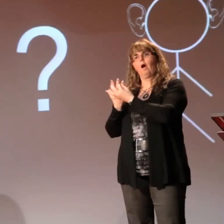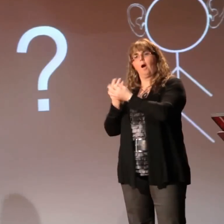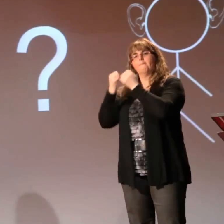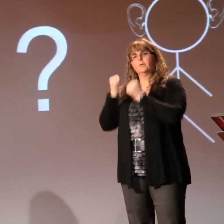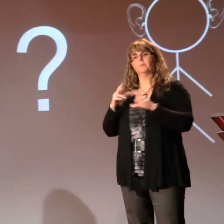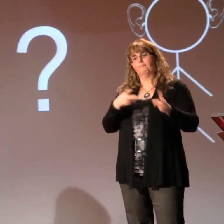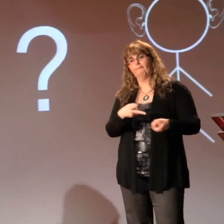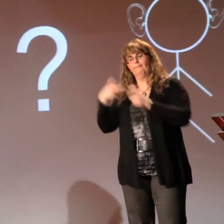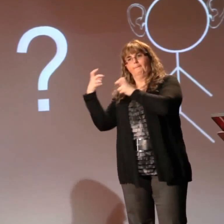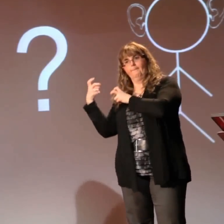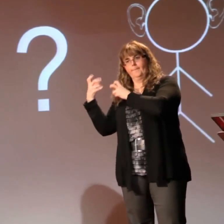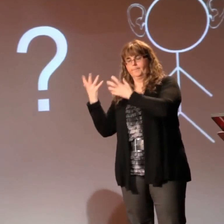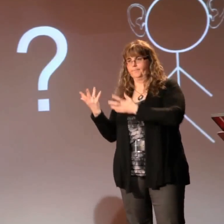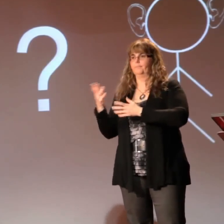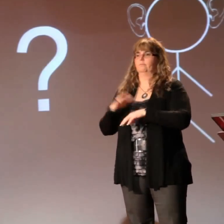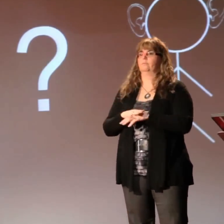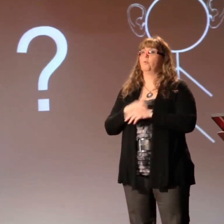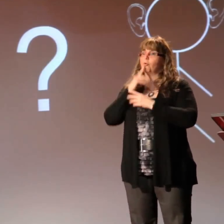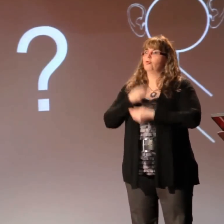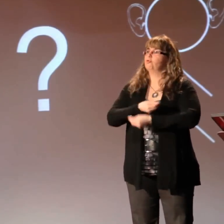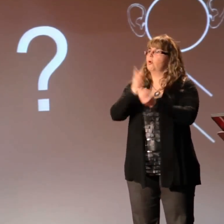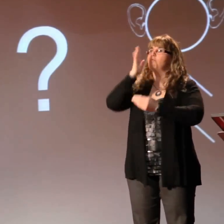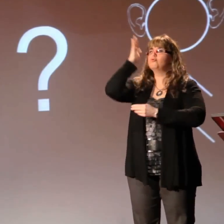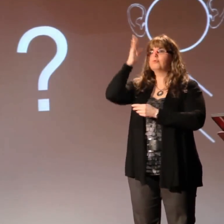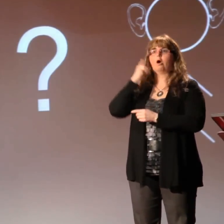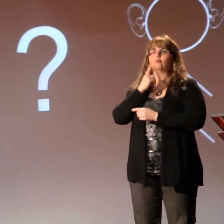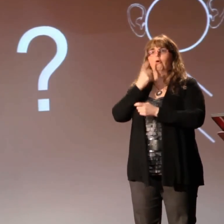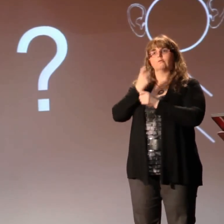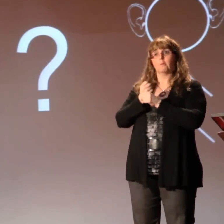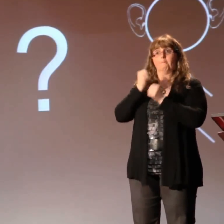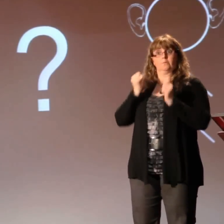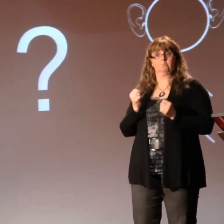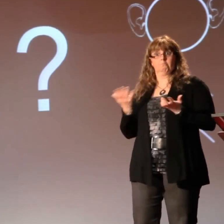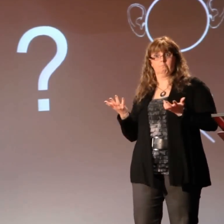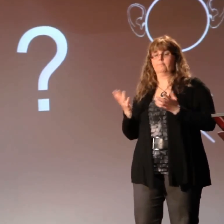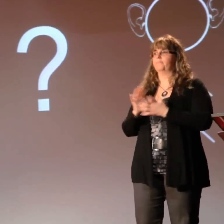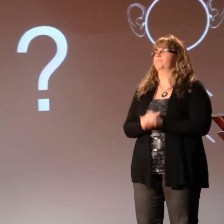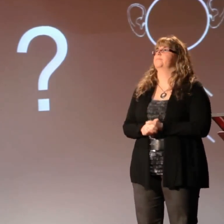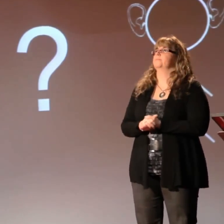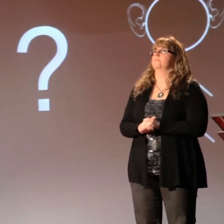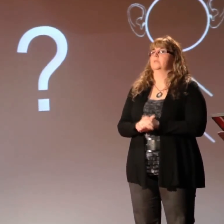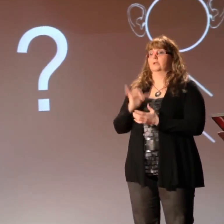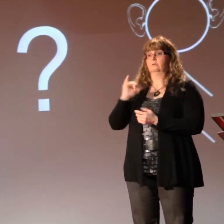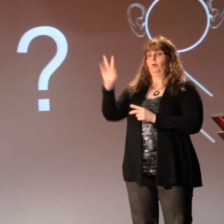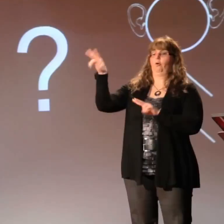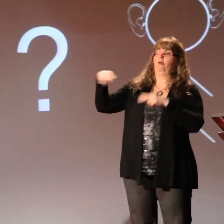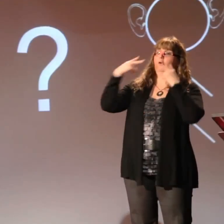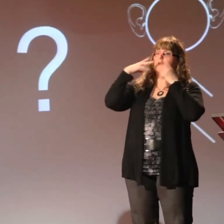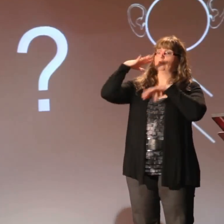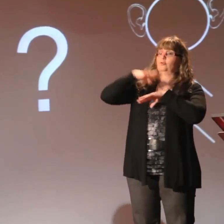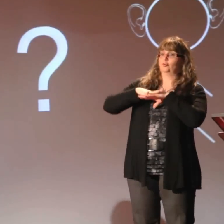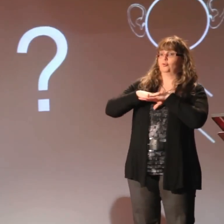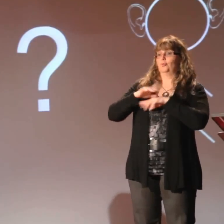...and be accessible to the general public. As we observe the signs Lina makes to translate my message...